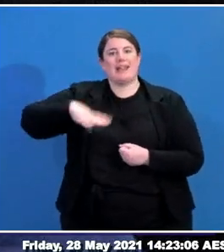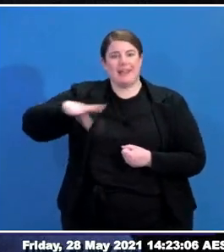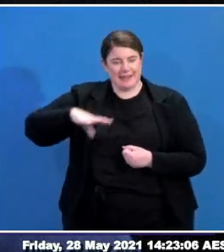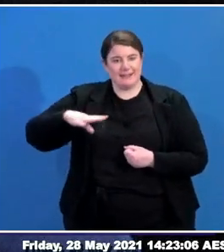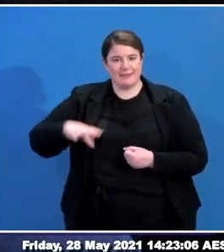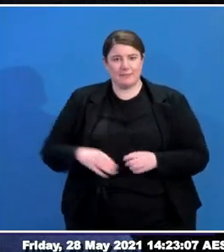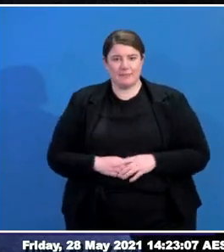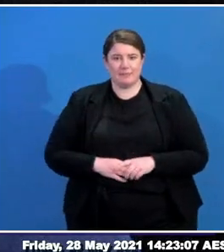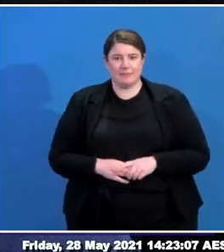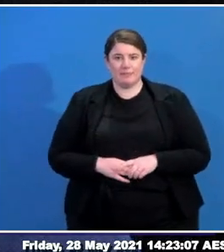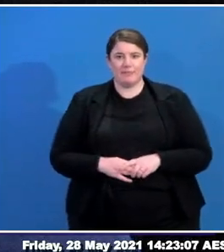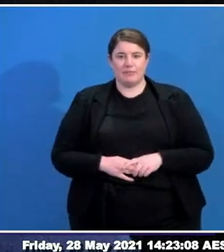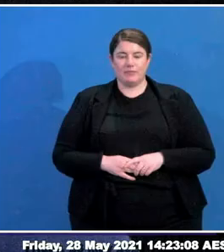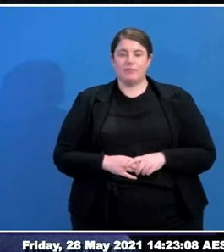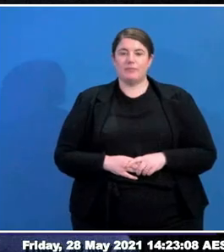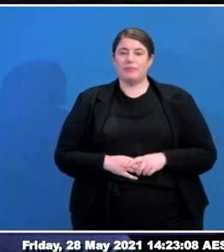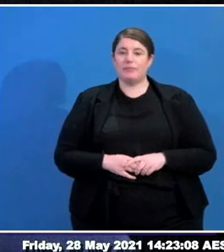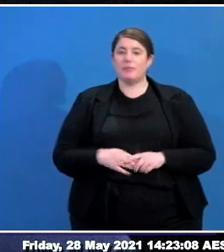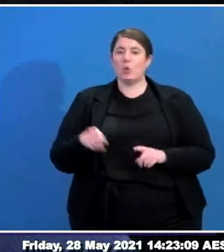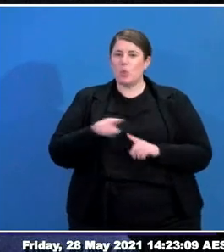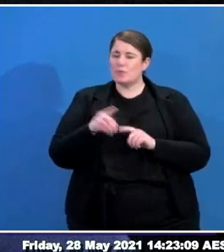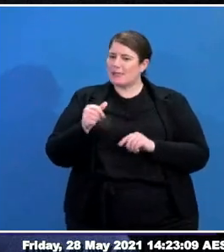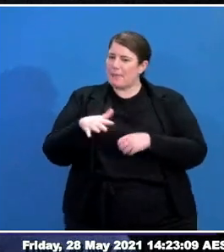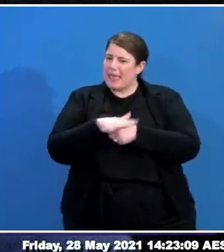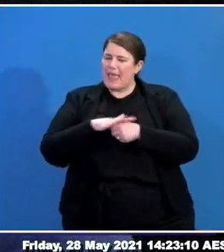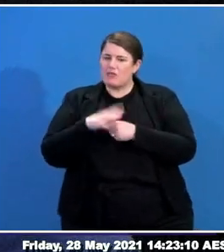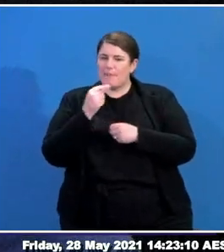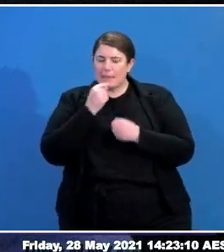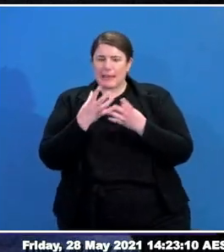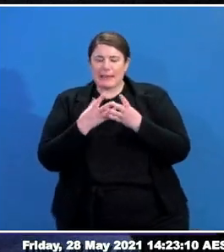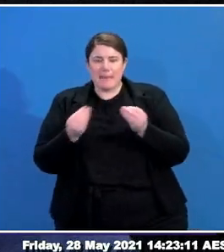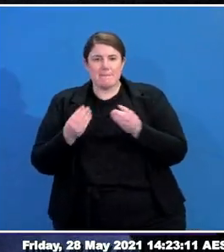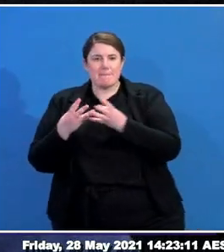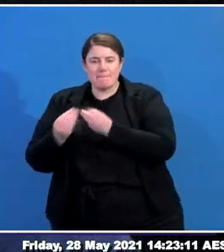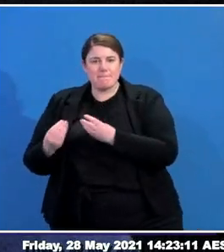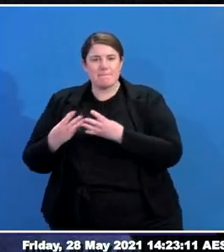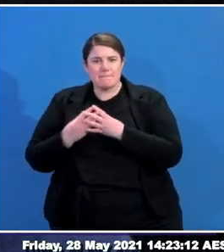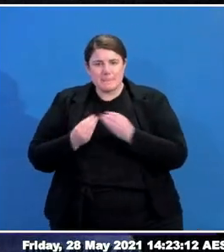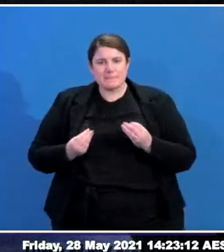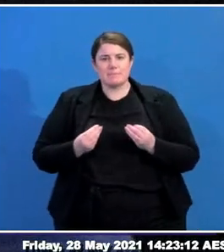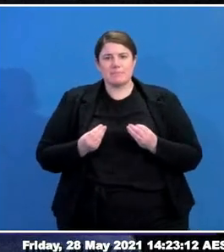but also for those areas where there are gaps in our internal expertise.